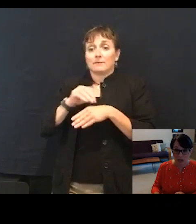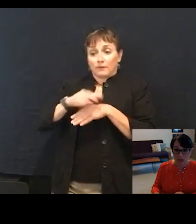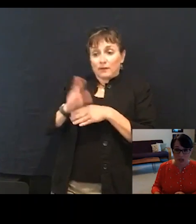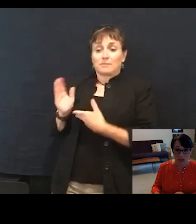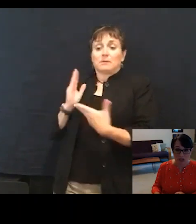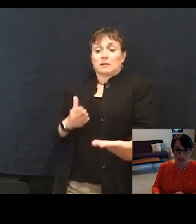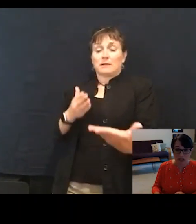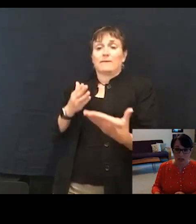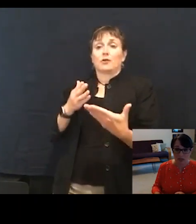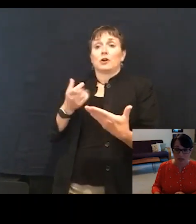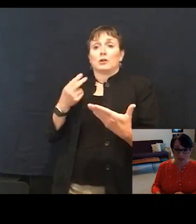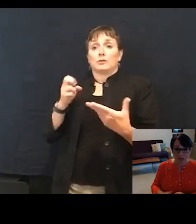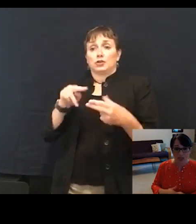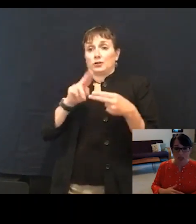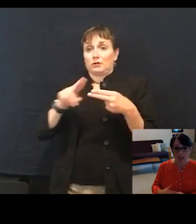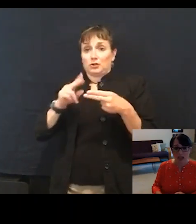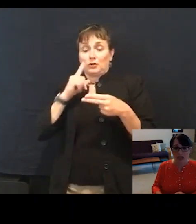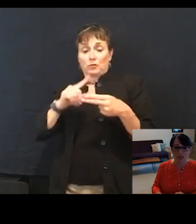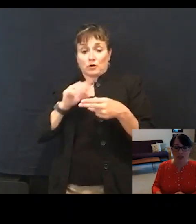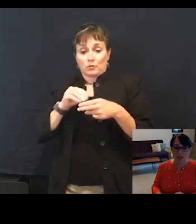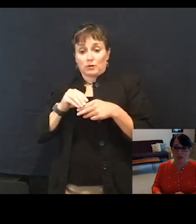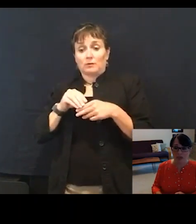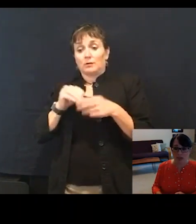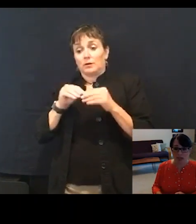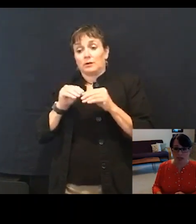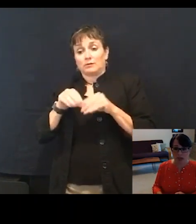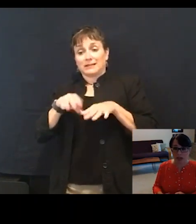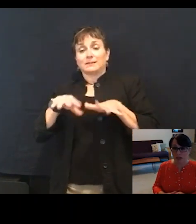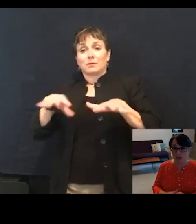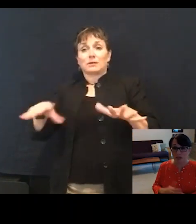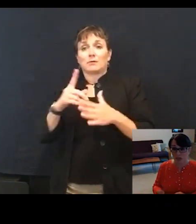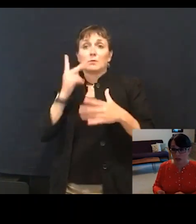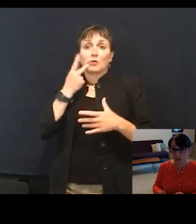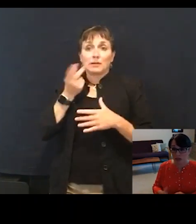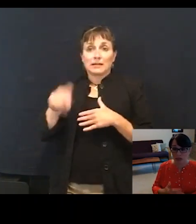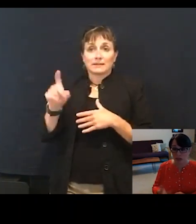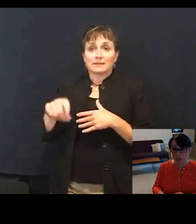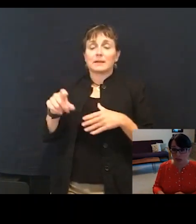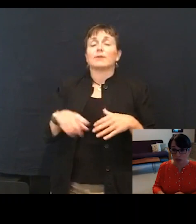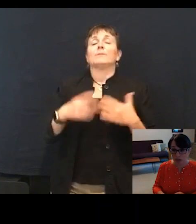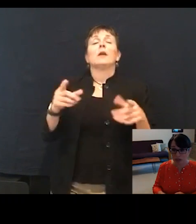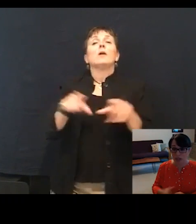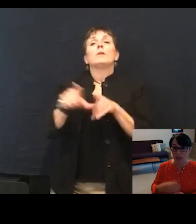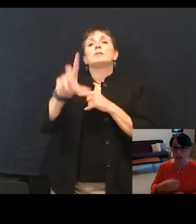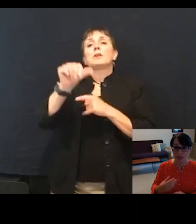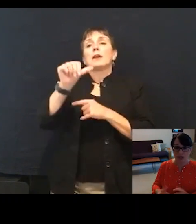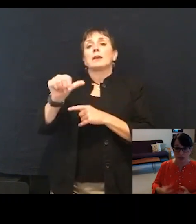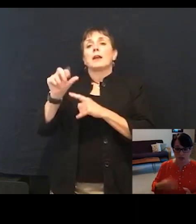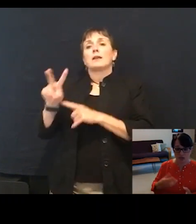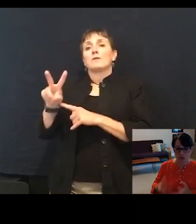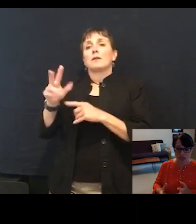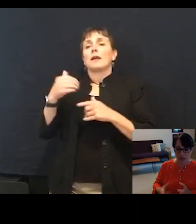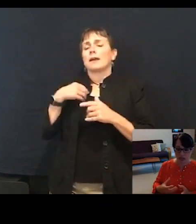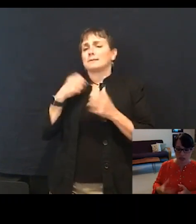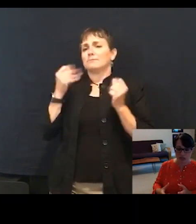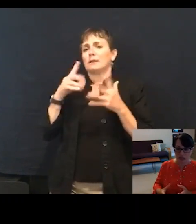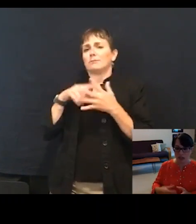of that living cell. And AAV also comes in a variety of flavors or different variants. So we can sort of select which variant